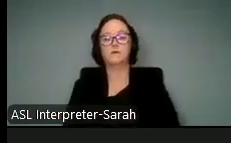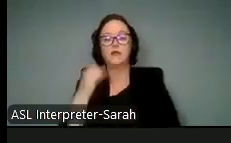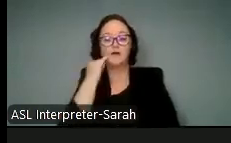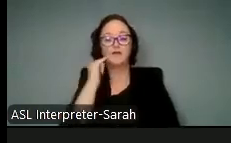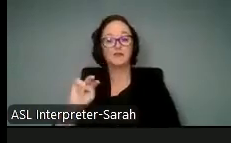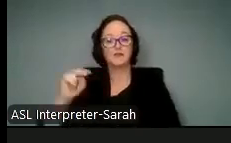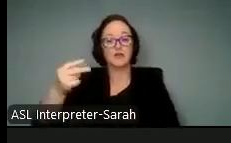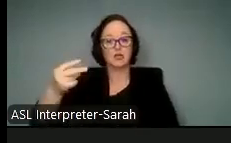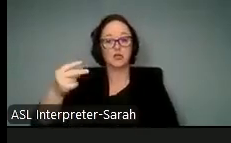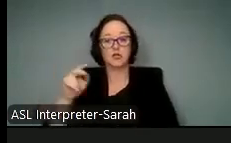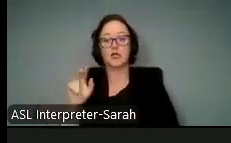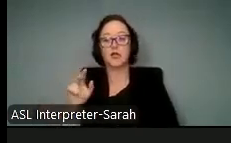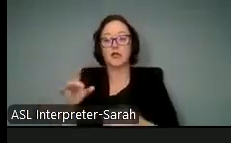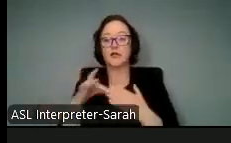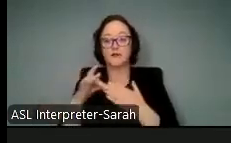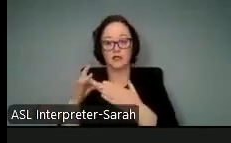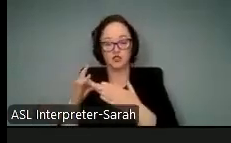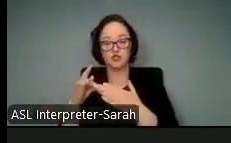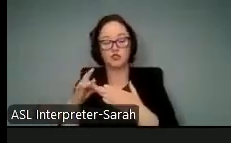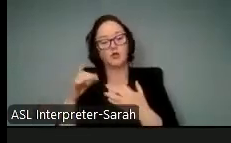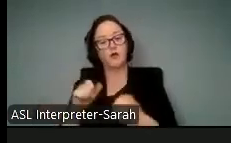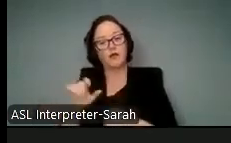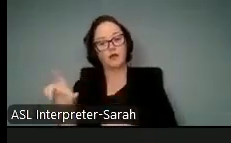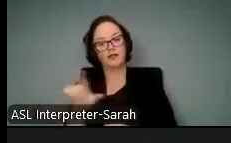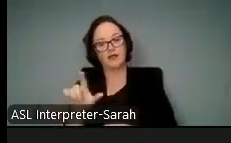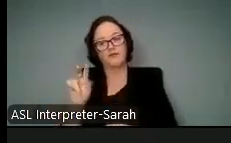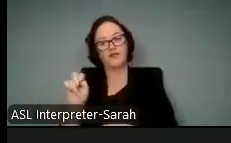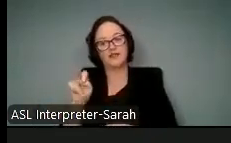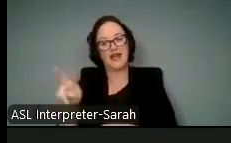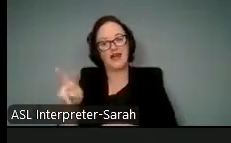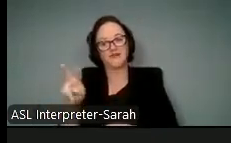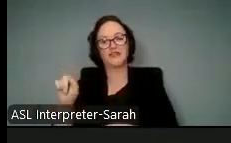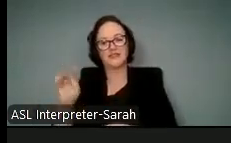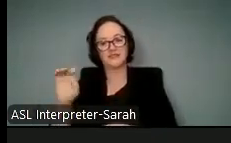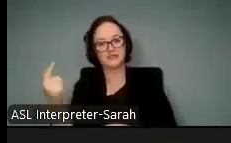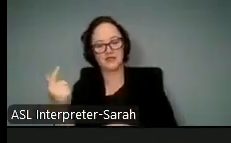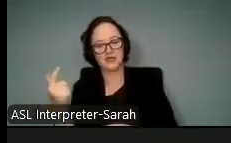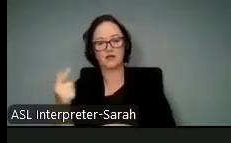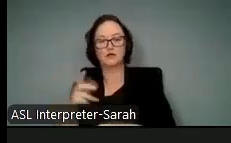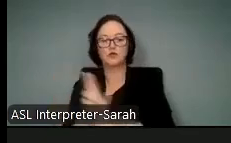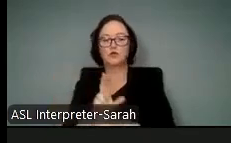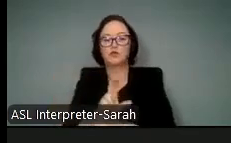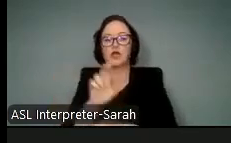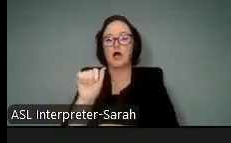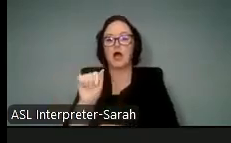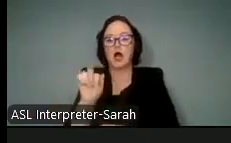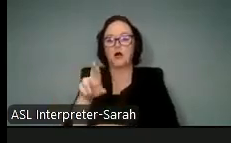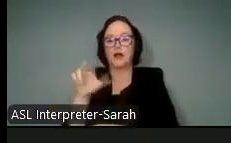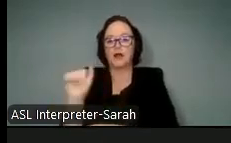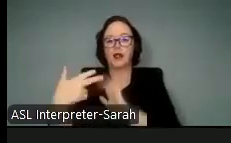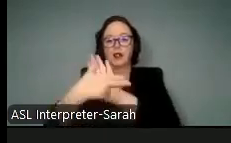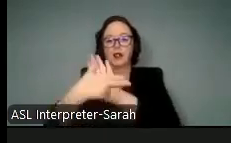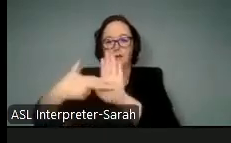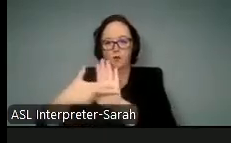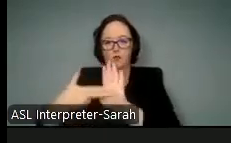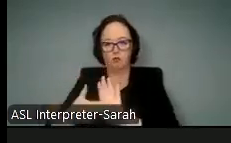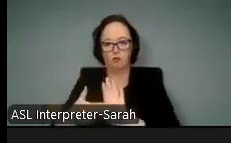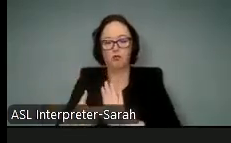we want to use a less tag as well and we want to make sure we're using ARIA titles, ARIA labels on those navigation landmarks